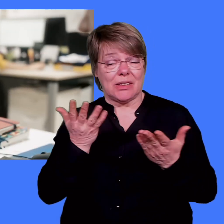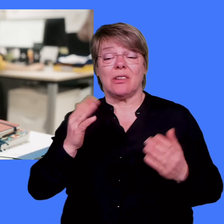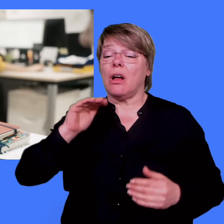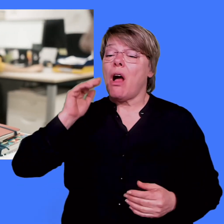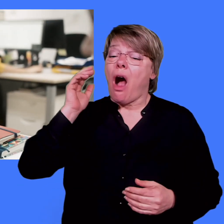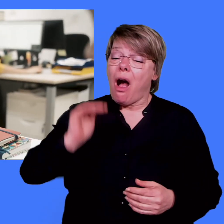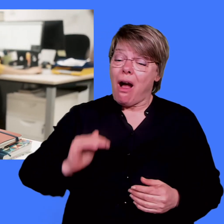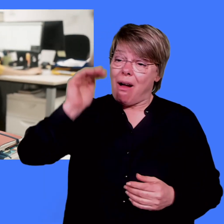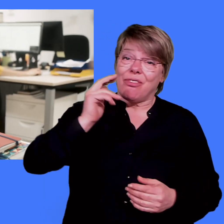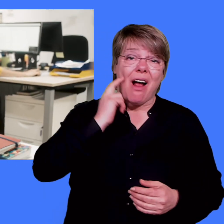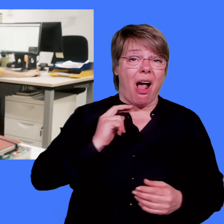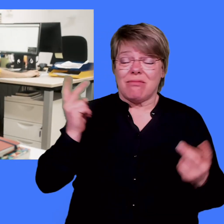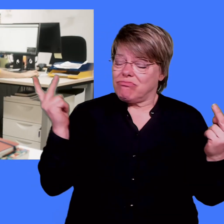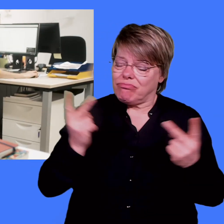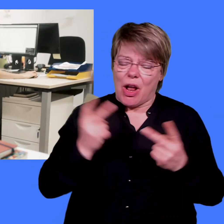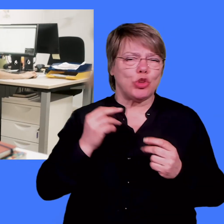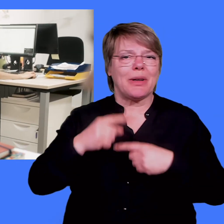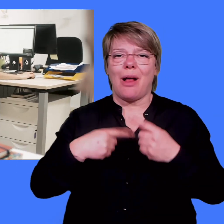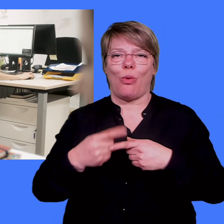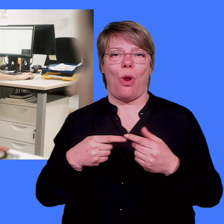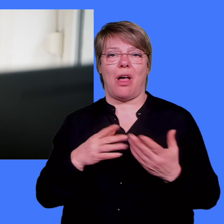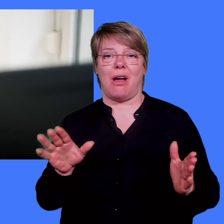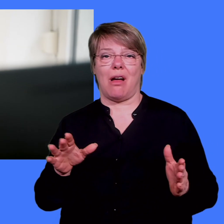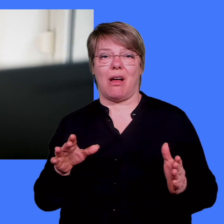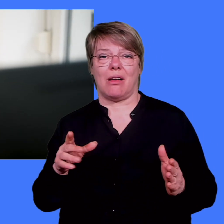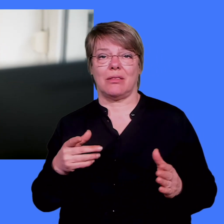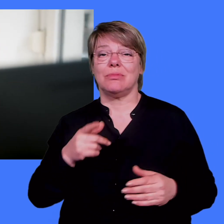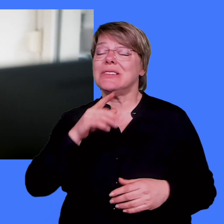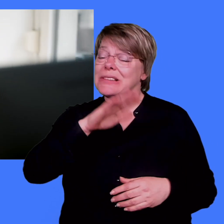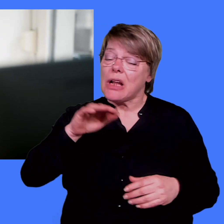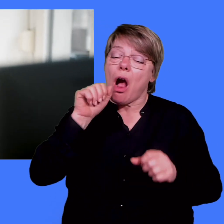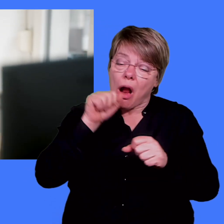The fact is, that age do not play any role in this case